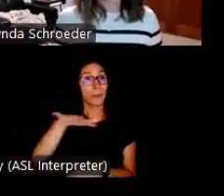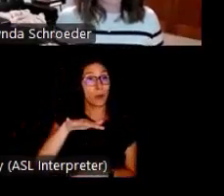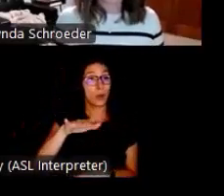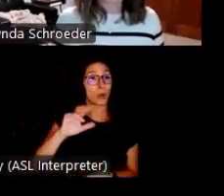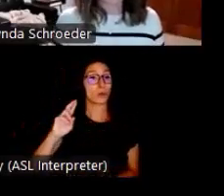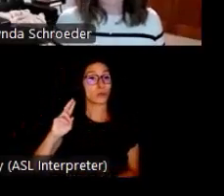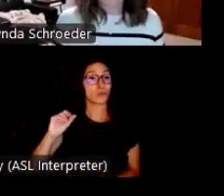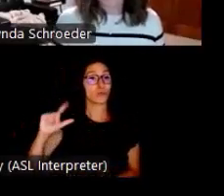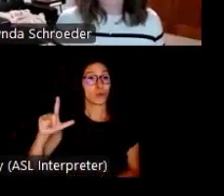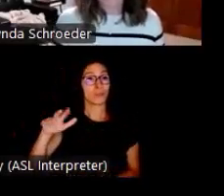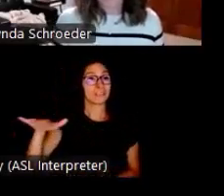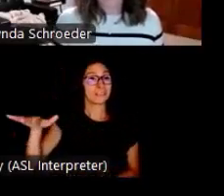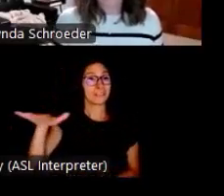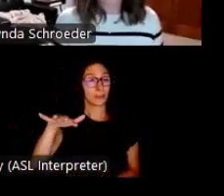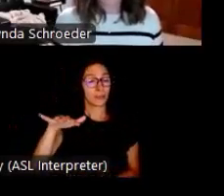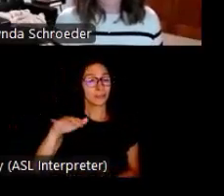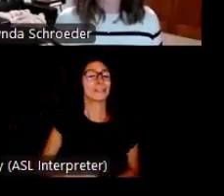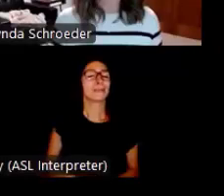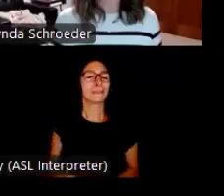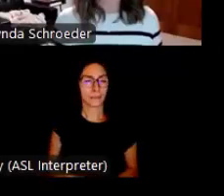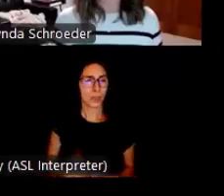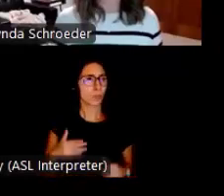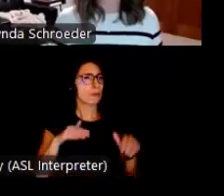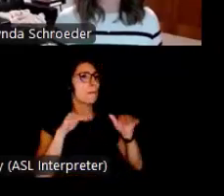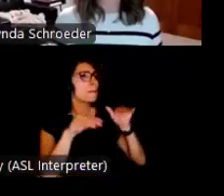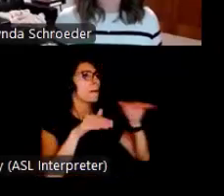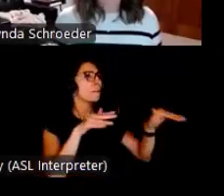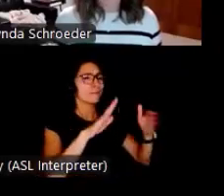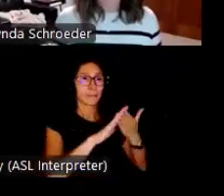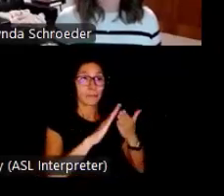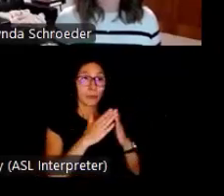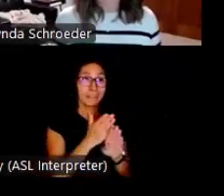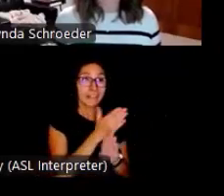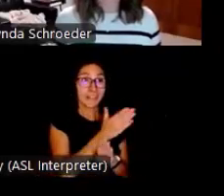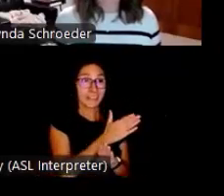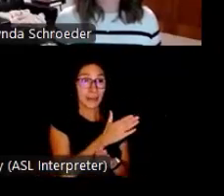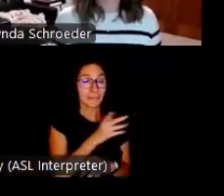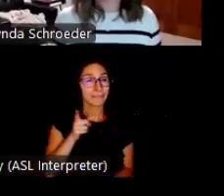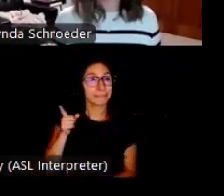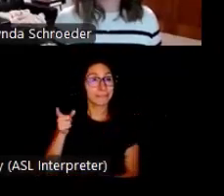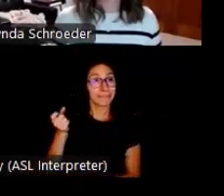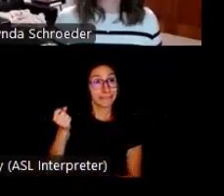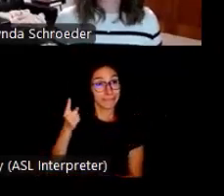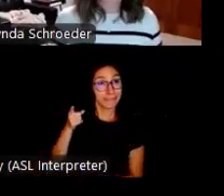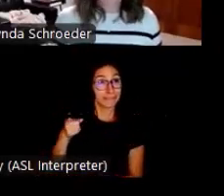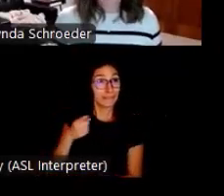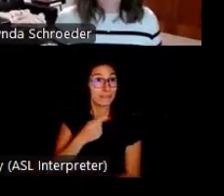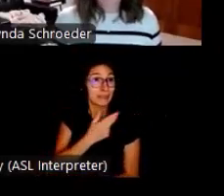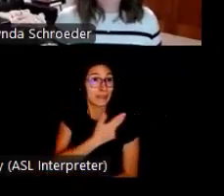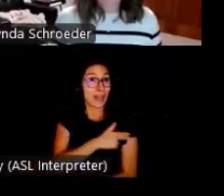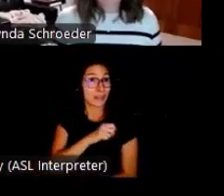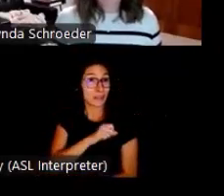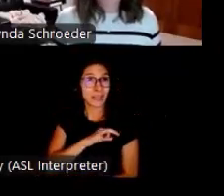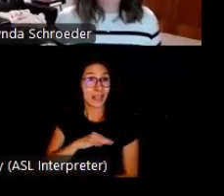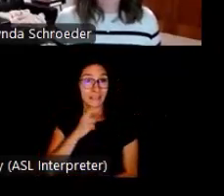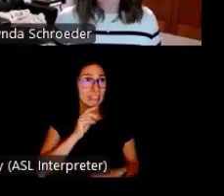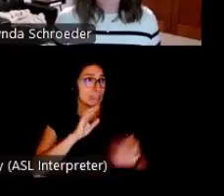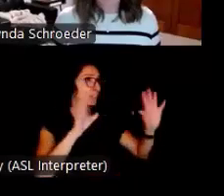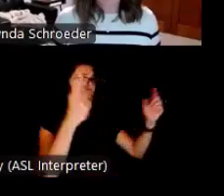asked community ahead of time, our hospital staff had basically said, please don't come in here, during a pandemic,